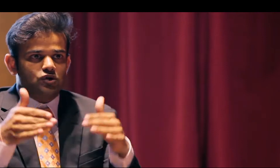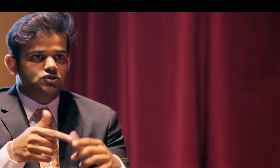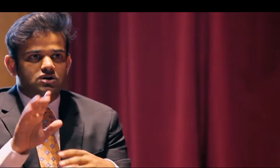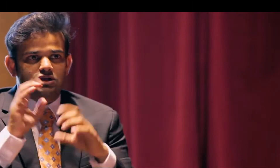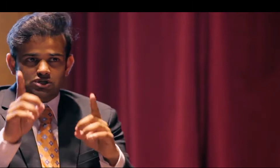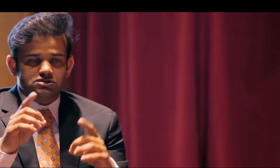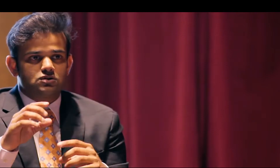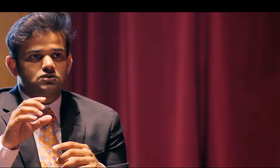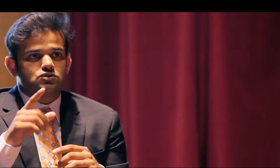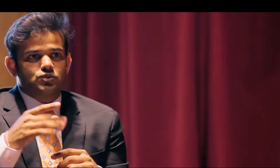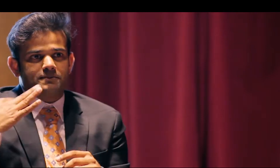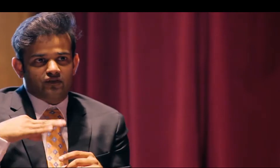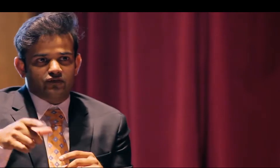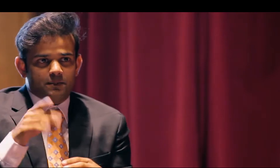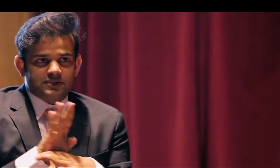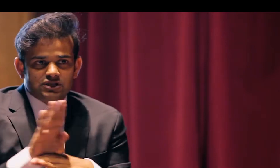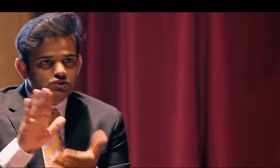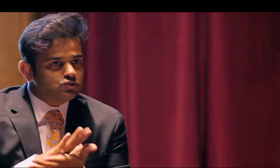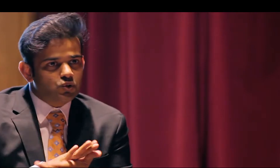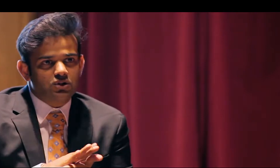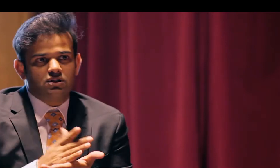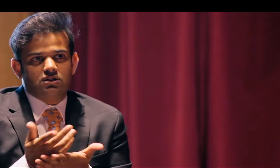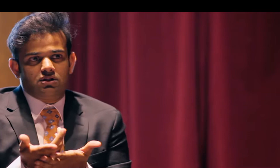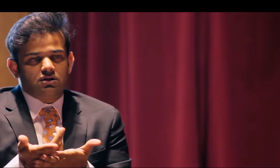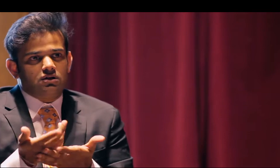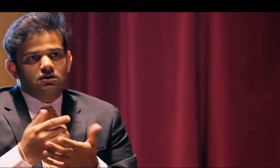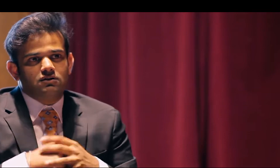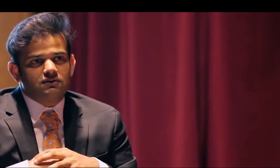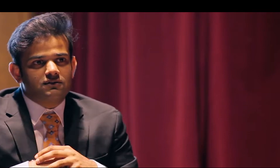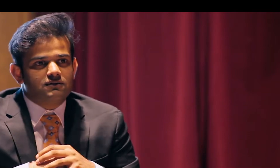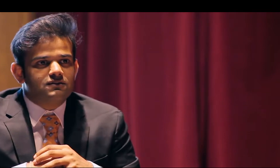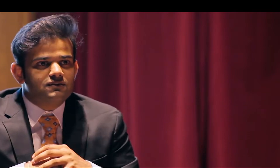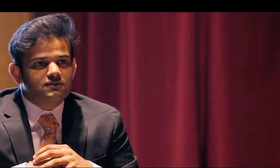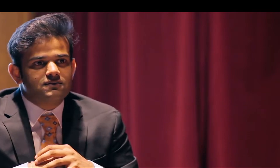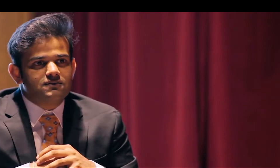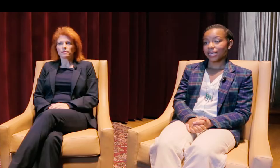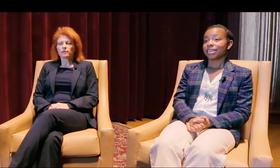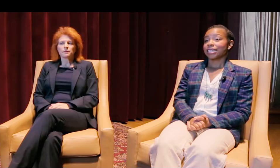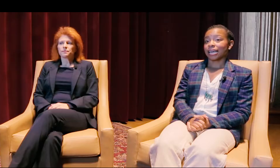that changed your thinking about starting up a non-profit, the school?